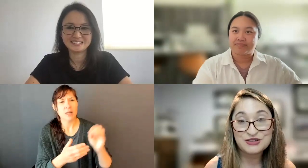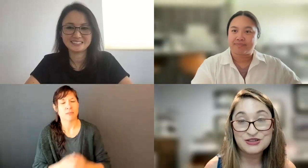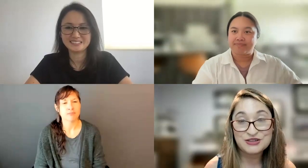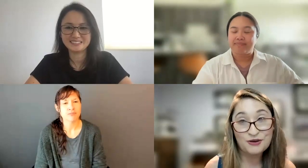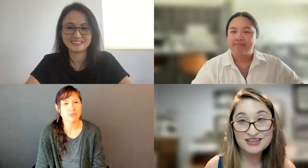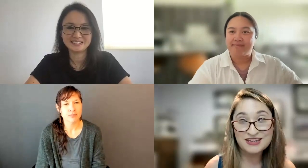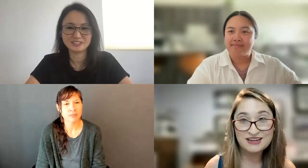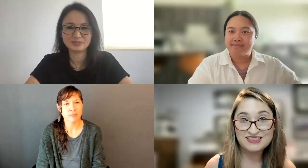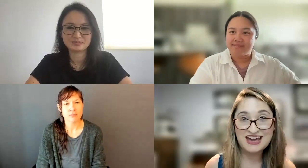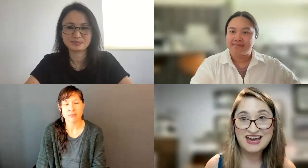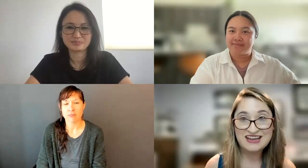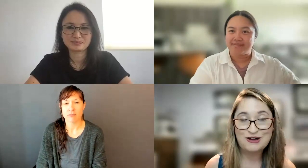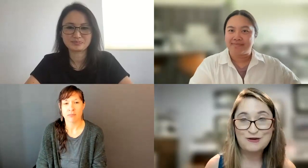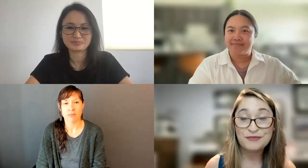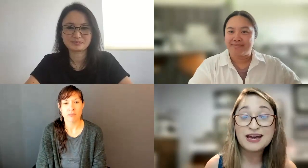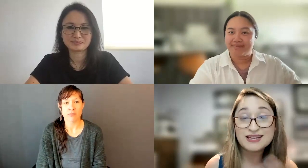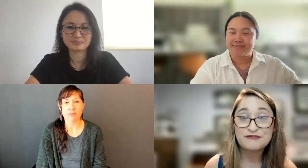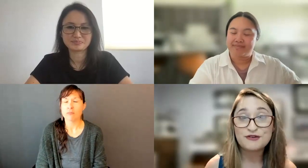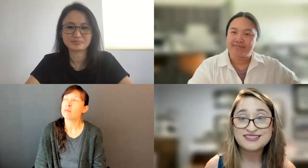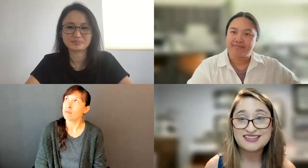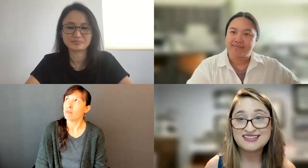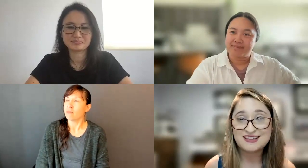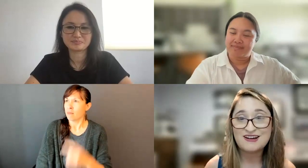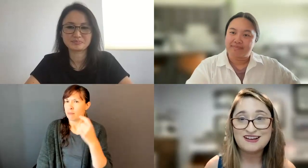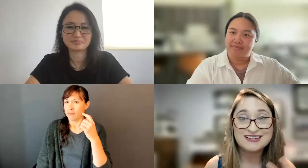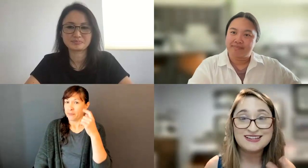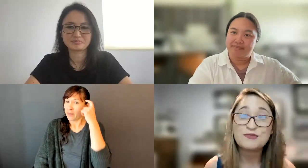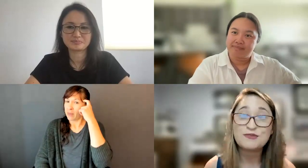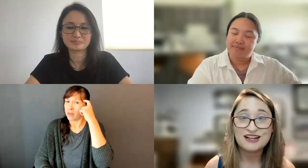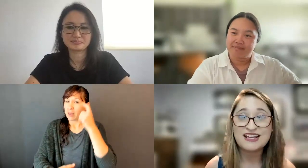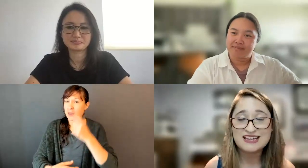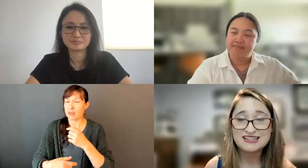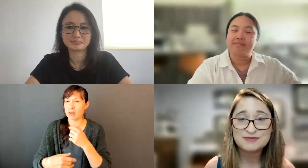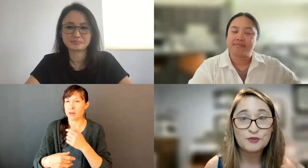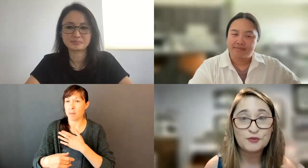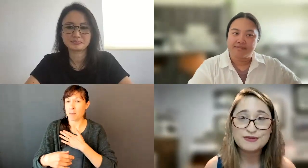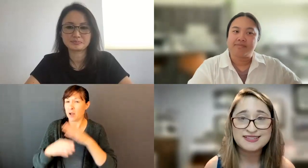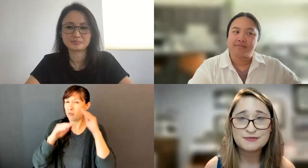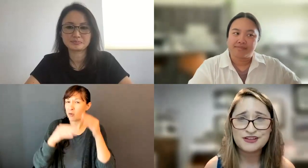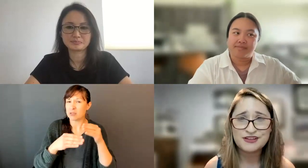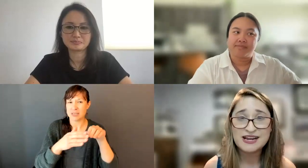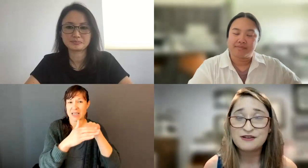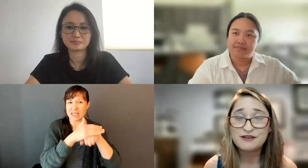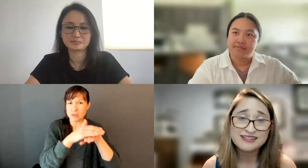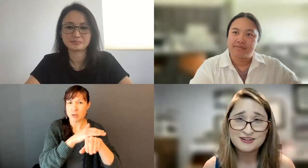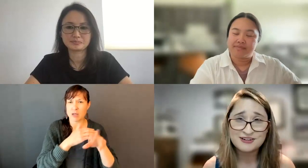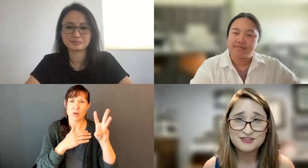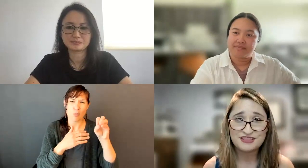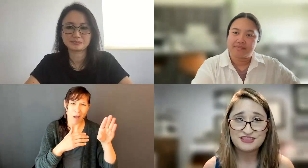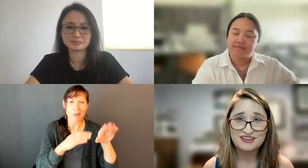So I think that because my focus is on accessibility and especially web accessibility, it really starts with,